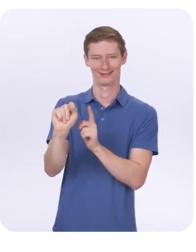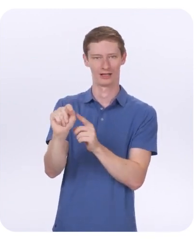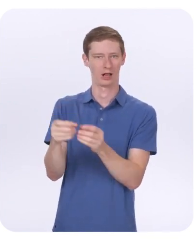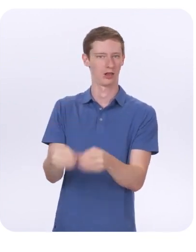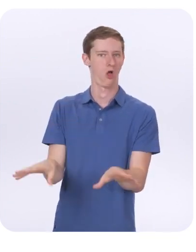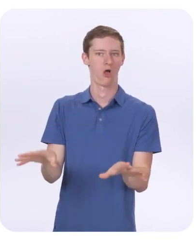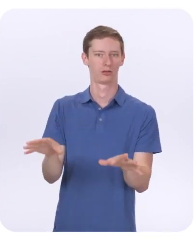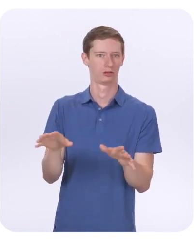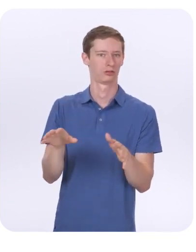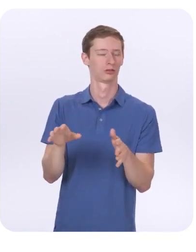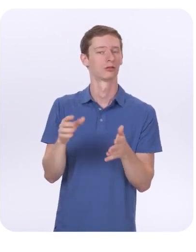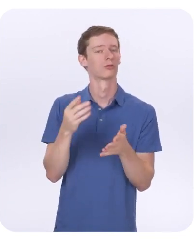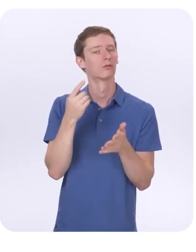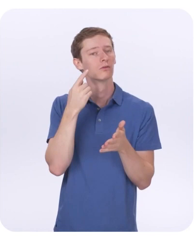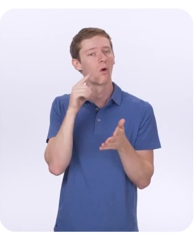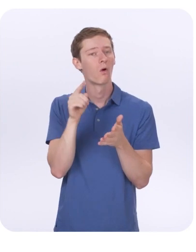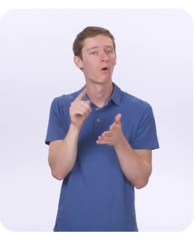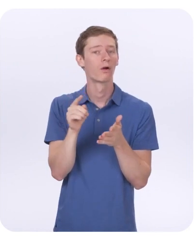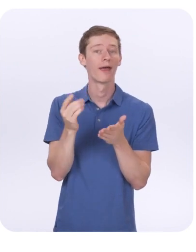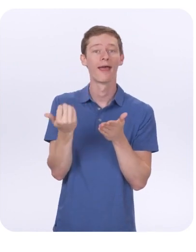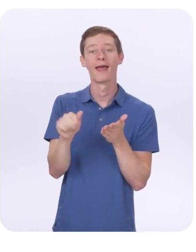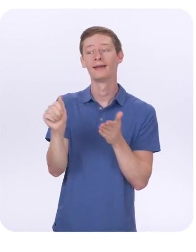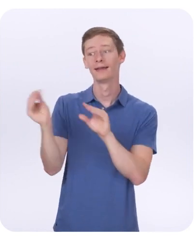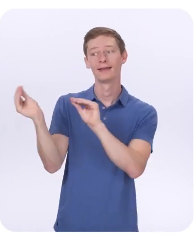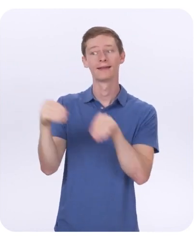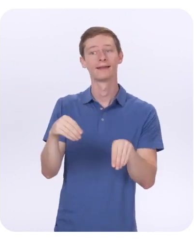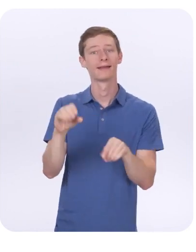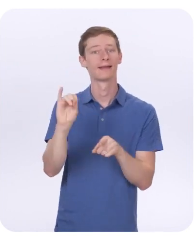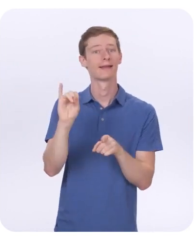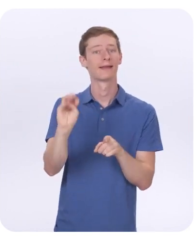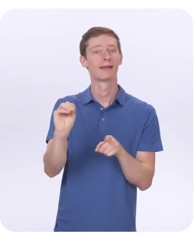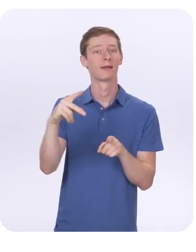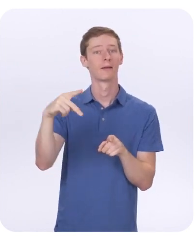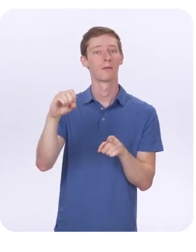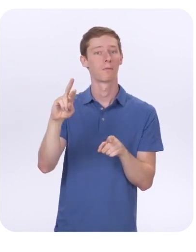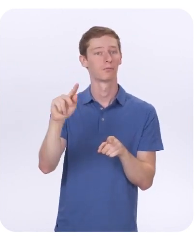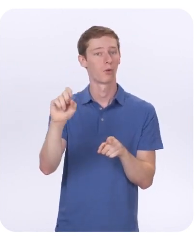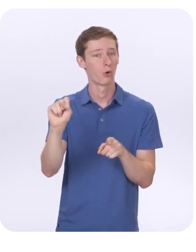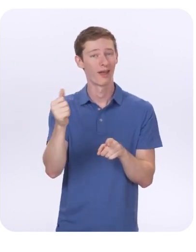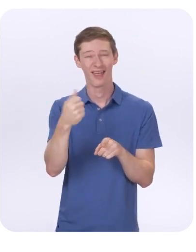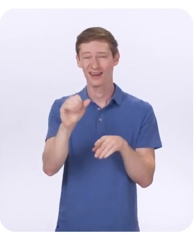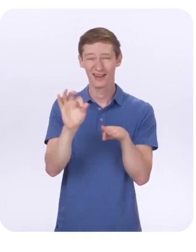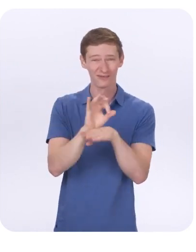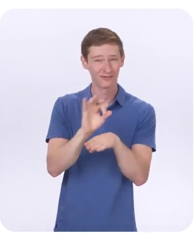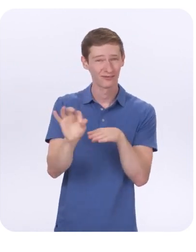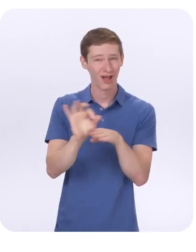file. With Code Llama, you can take the entire context of your file,